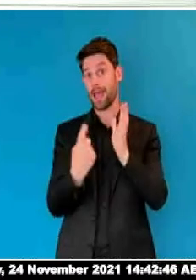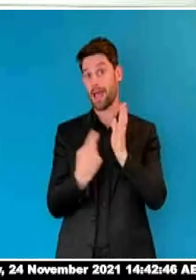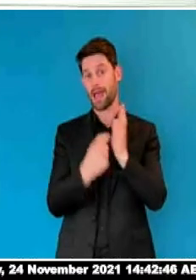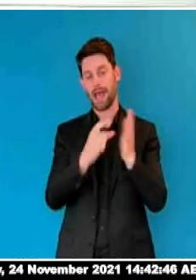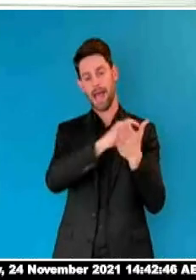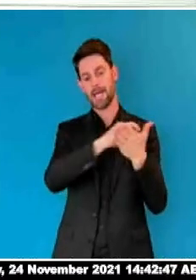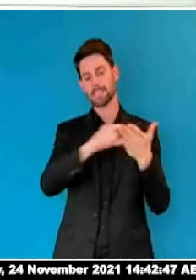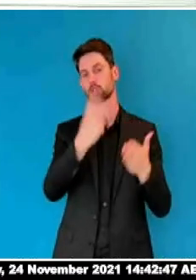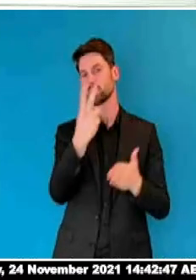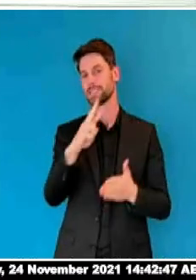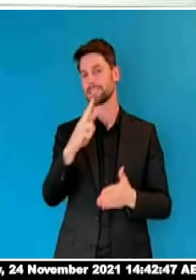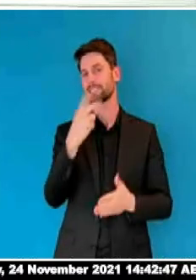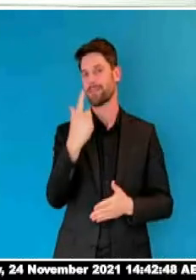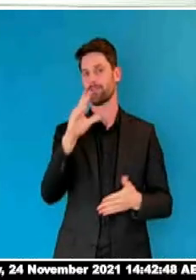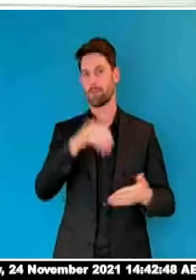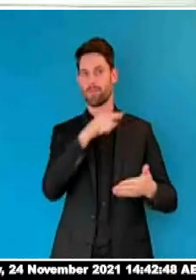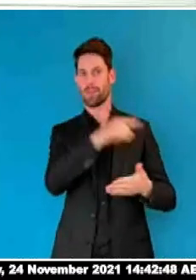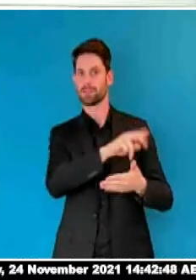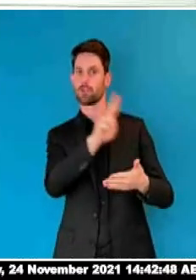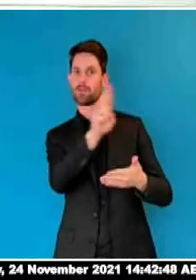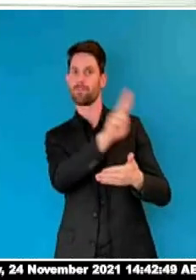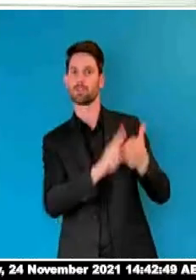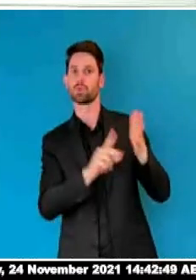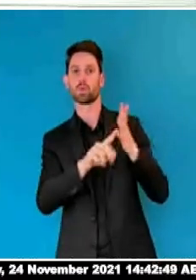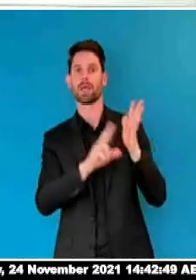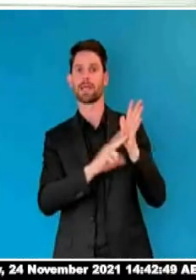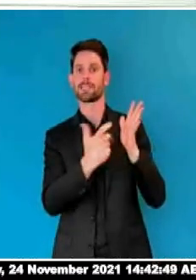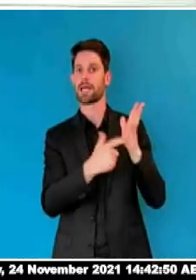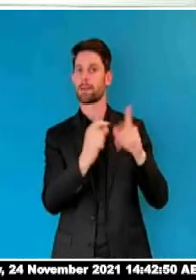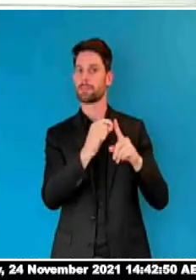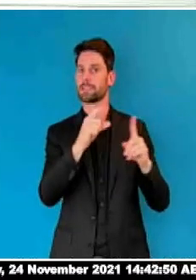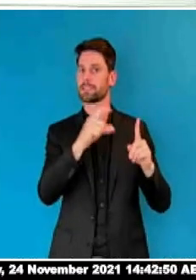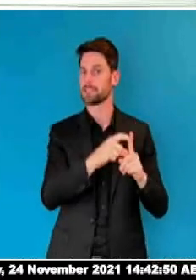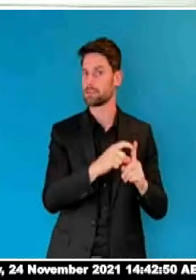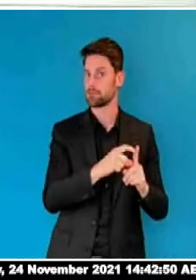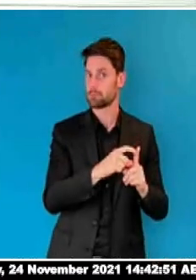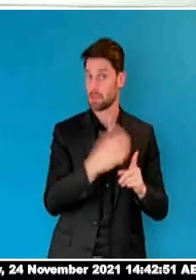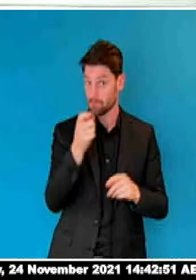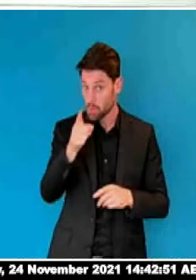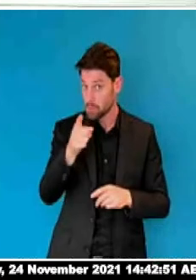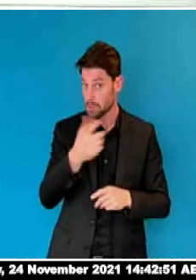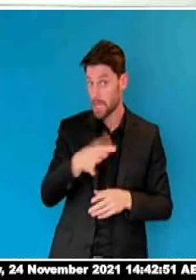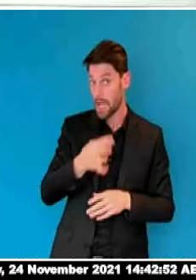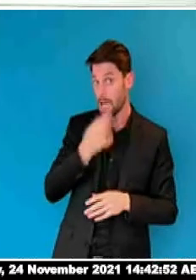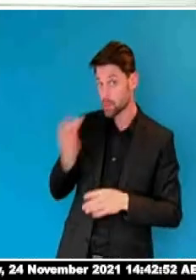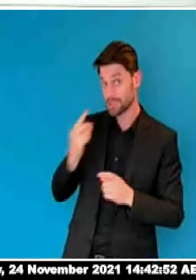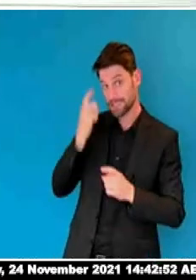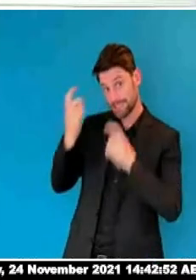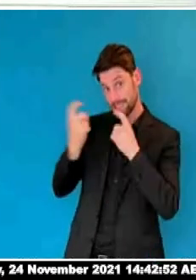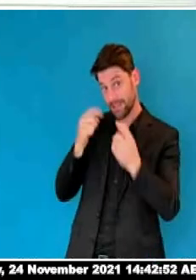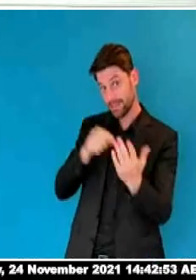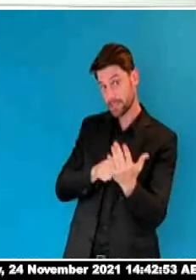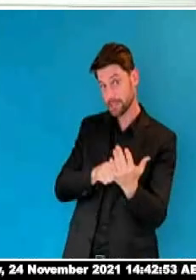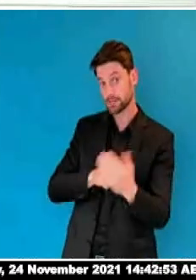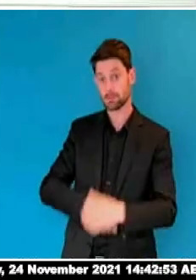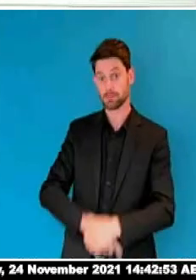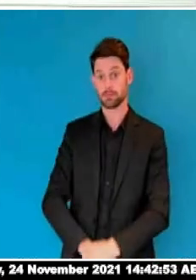Disabilities? MS BAXTER: No, we have not.